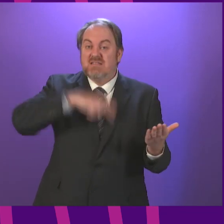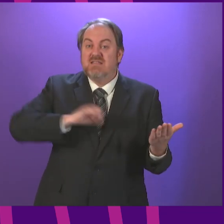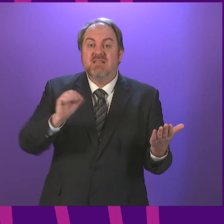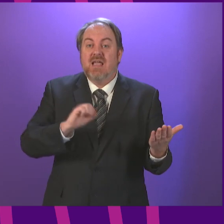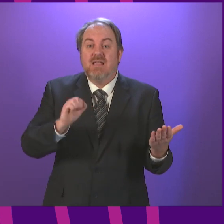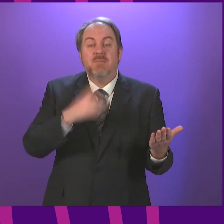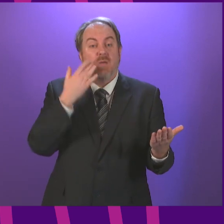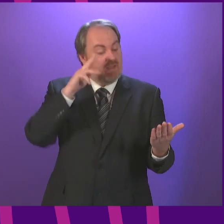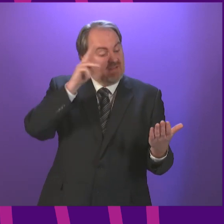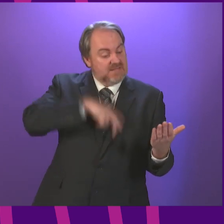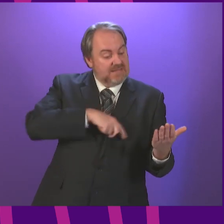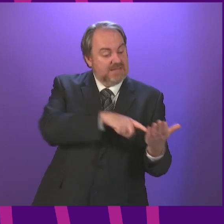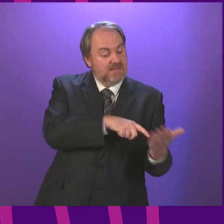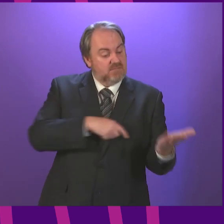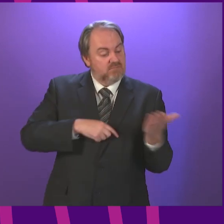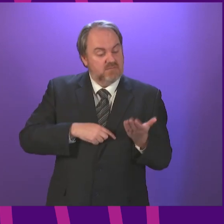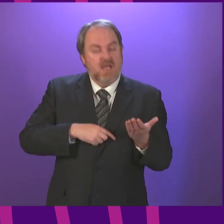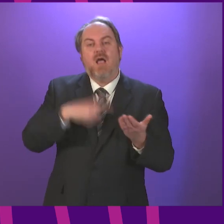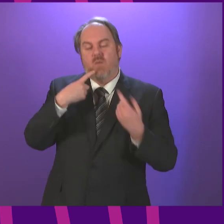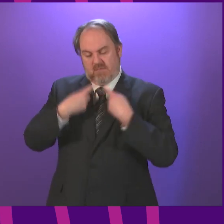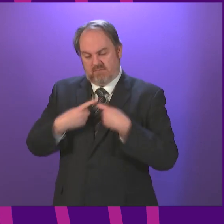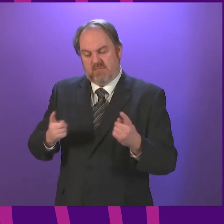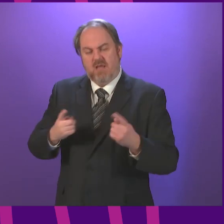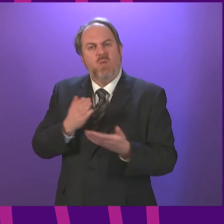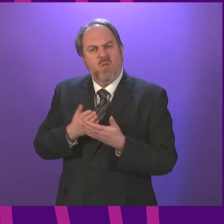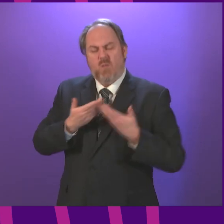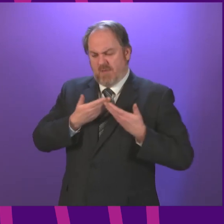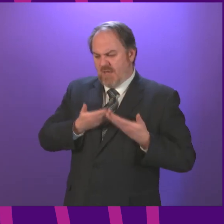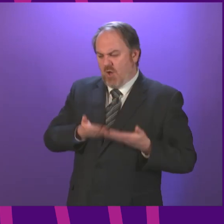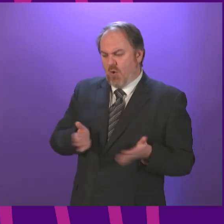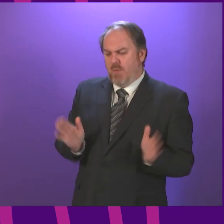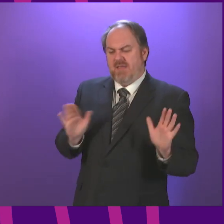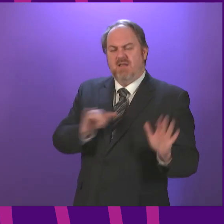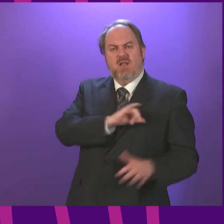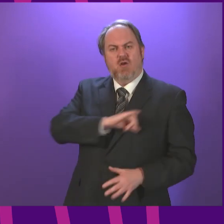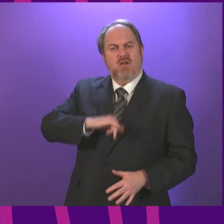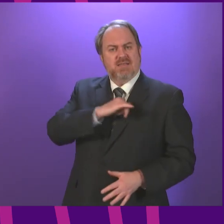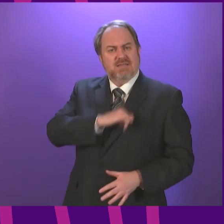I want everything about this to be open and transparent, because I want to learn lessons.